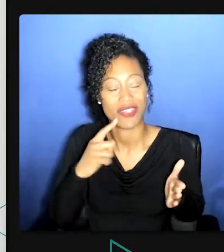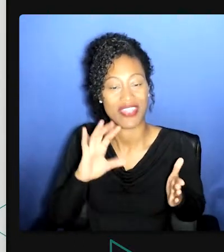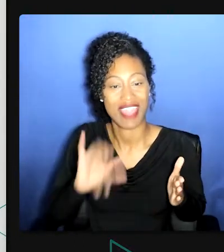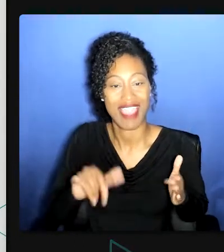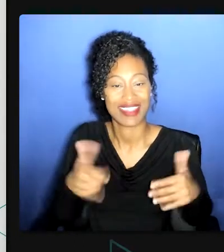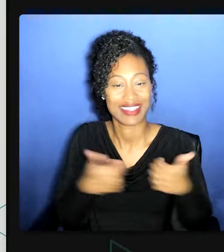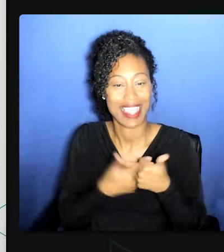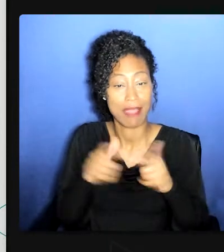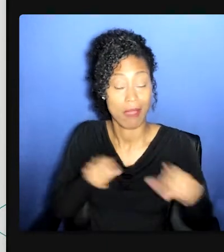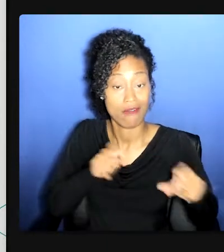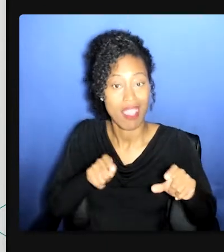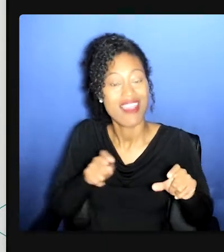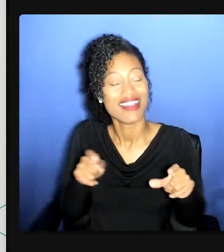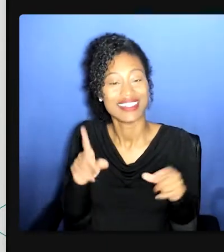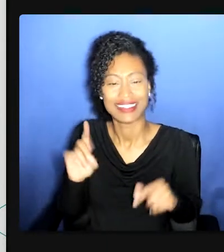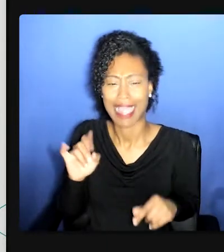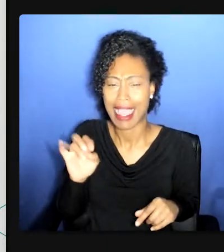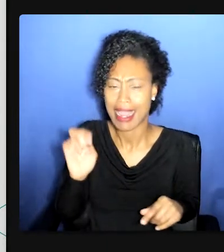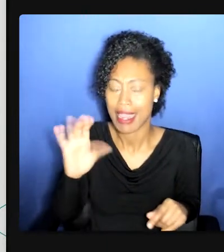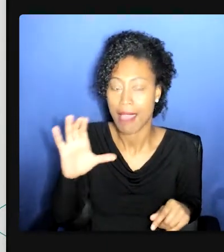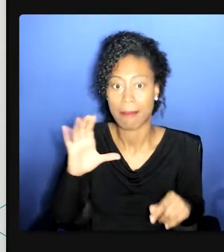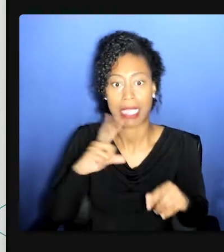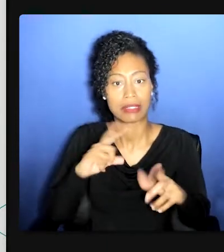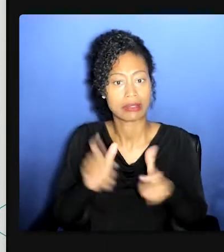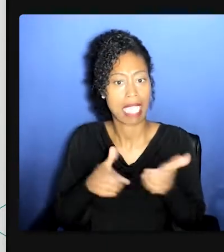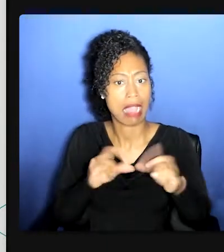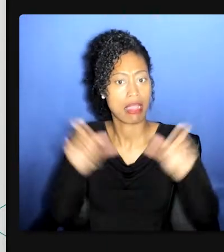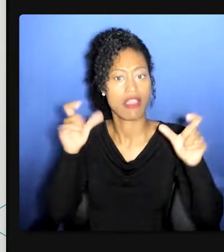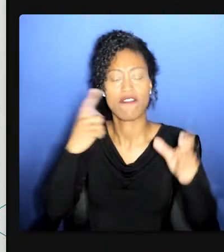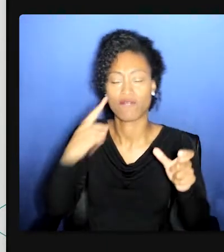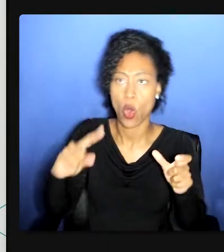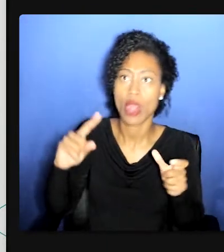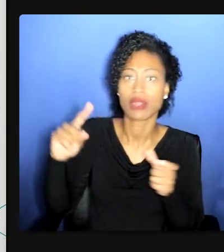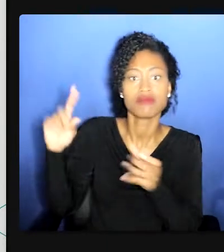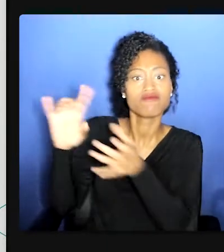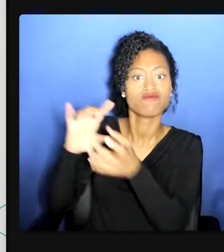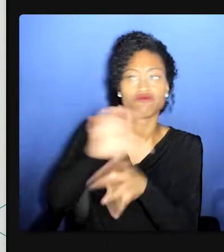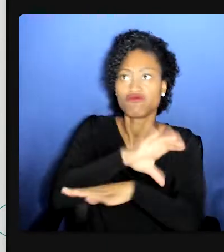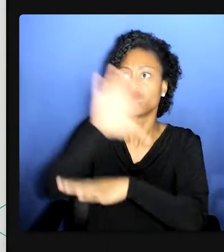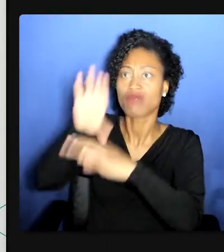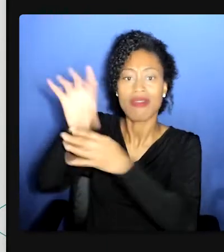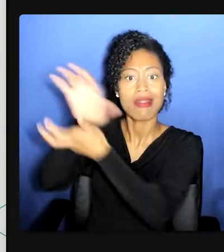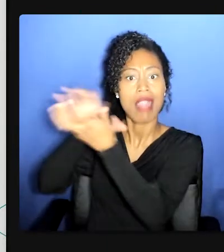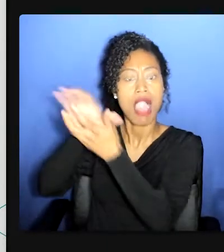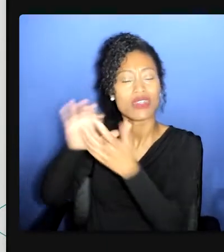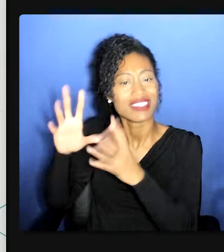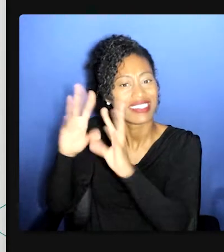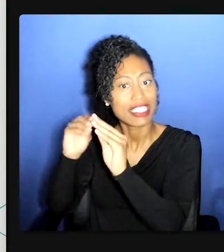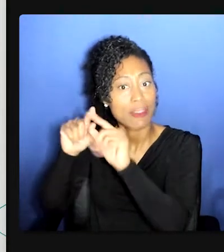MPS helps you operate a dynamically scaling pool of custom servers in the cloud for session-based multiplayer games.